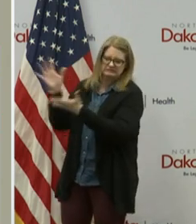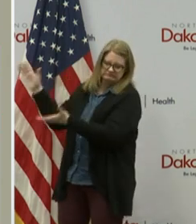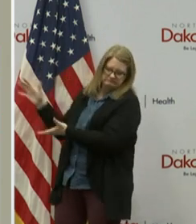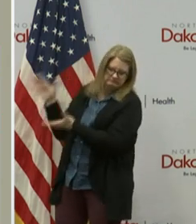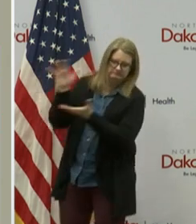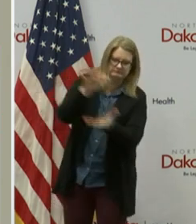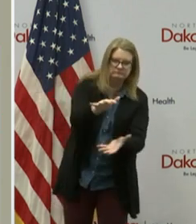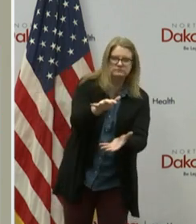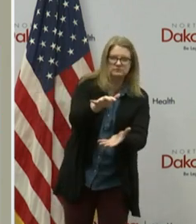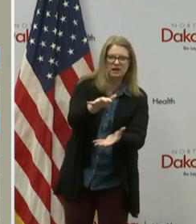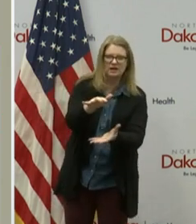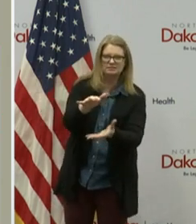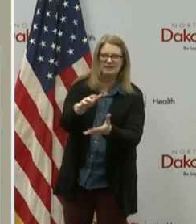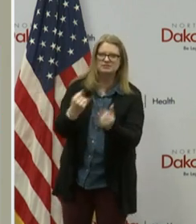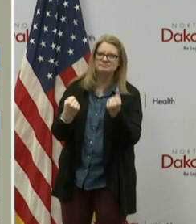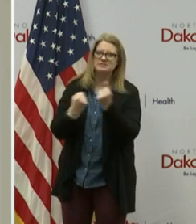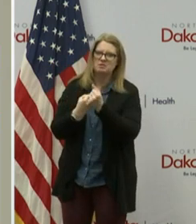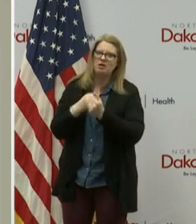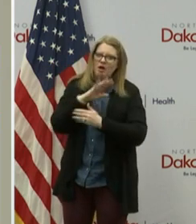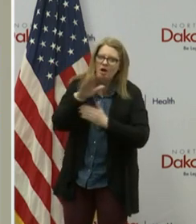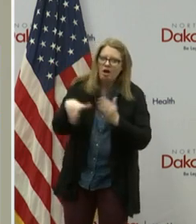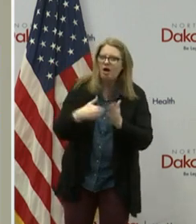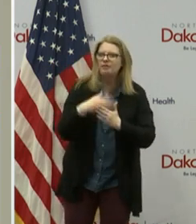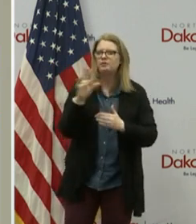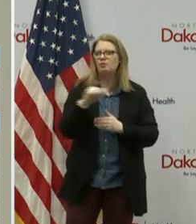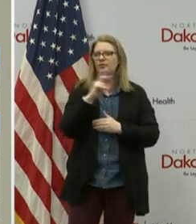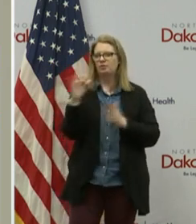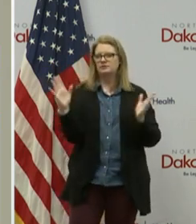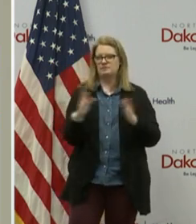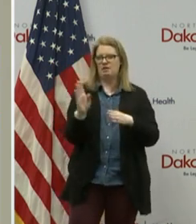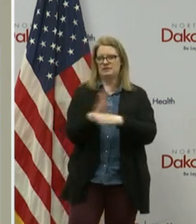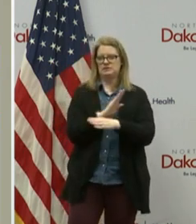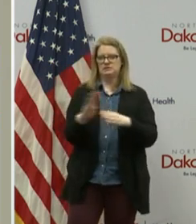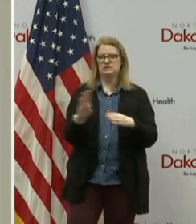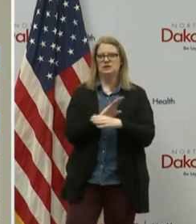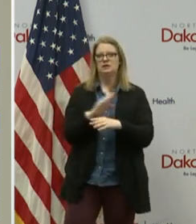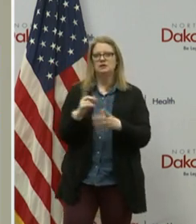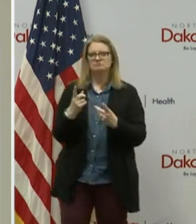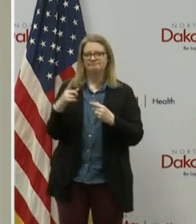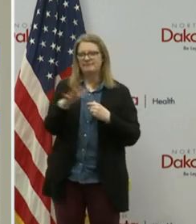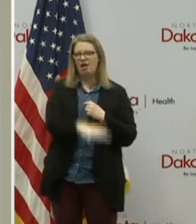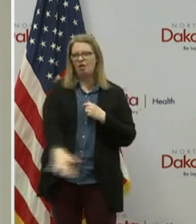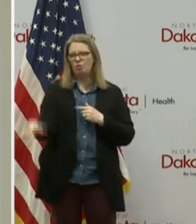SENATORS AND CONGRESSMEN UNDERSTAND AND FULLY FIGHTING AND SUPPORTING TO GET THOSE